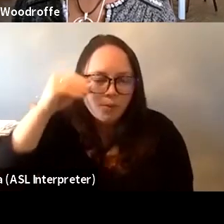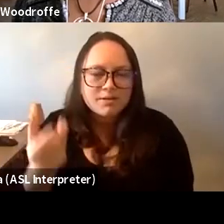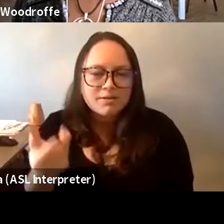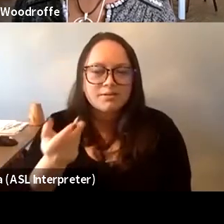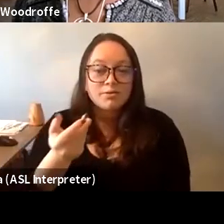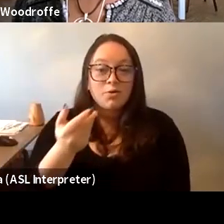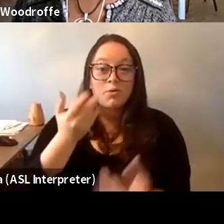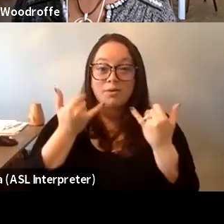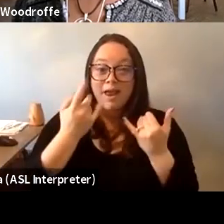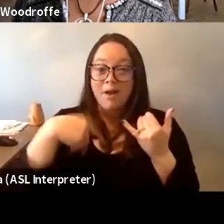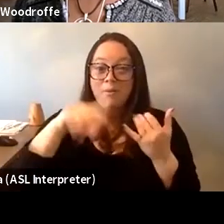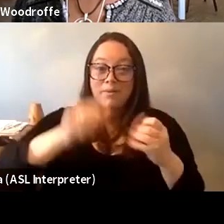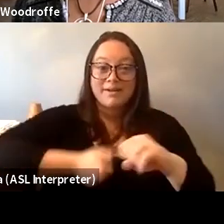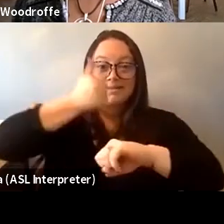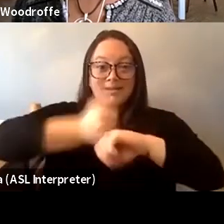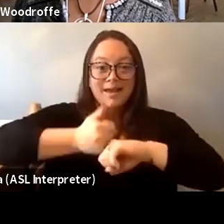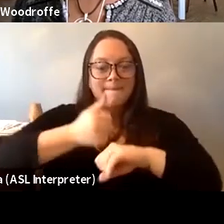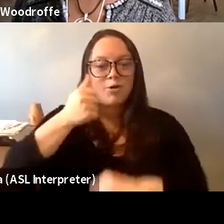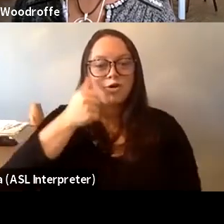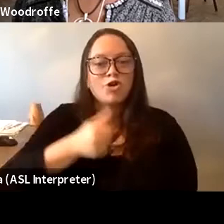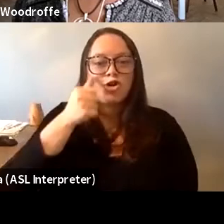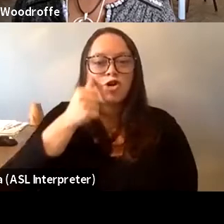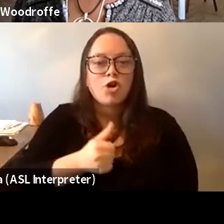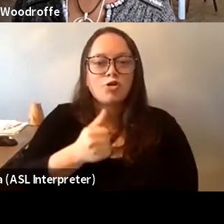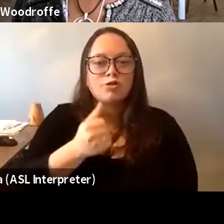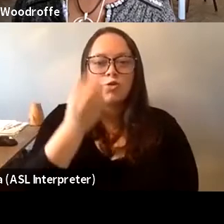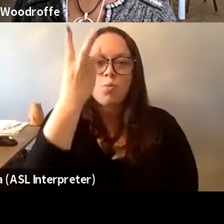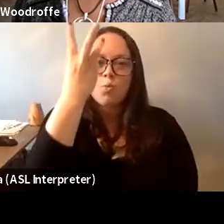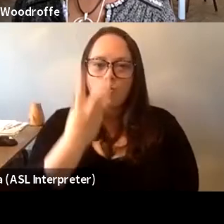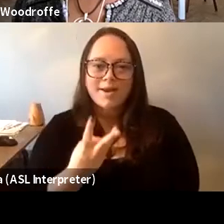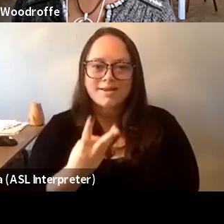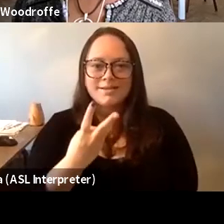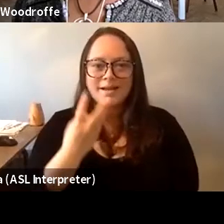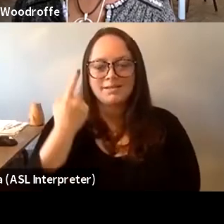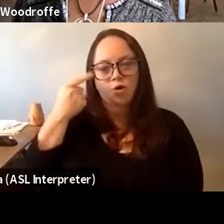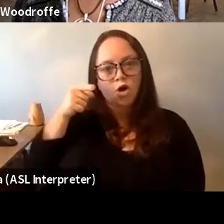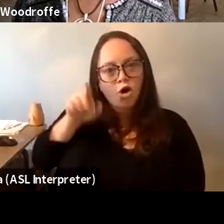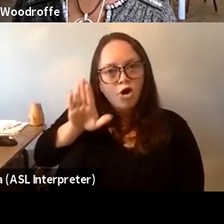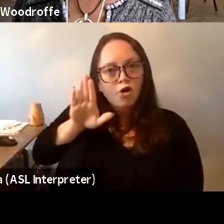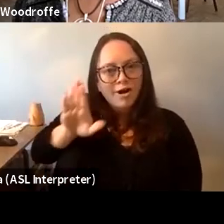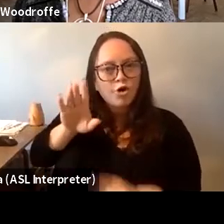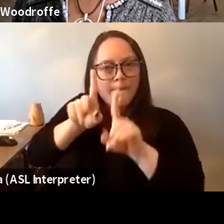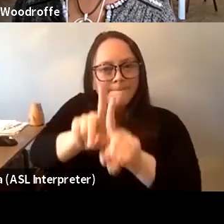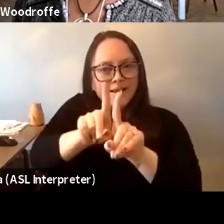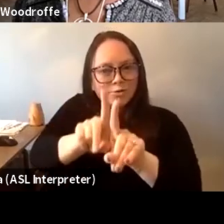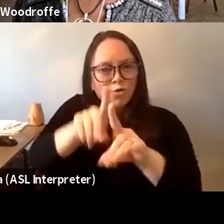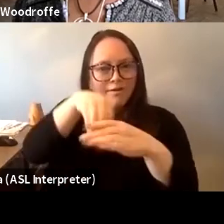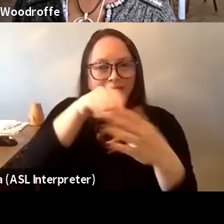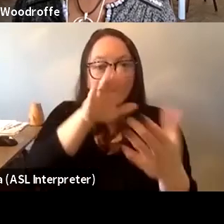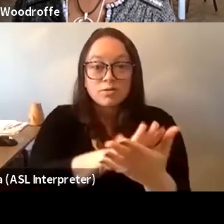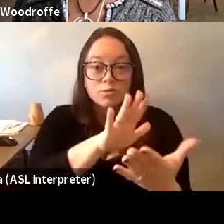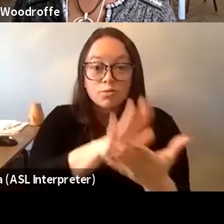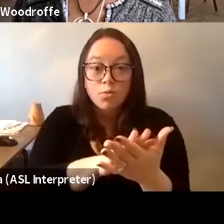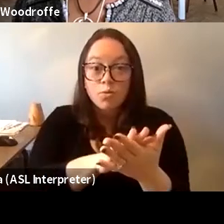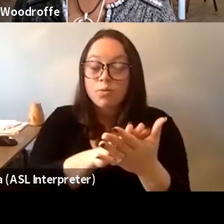for her and her mentor in the school where they bring in other girls to come and have lunch with them at lunchtime on